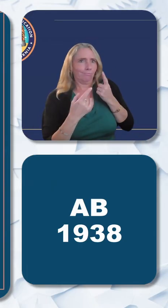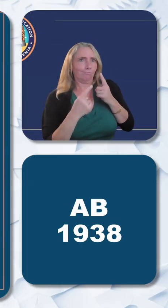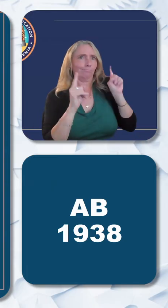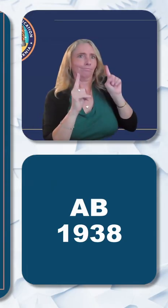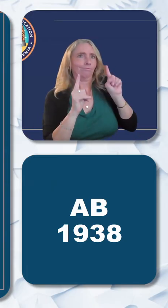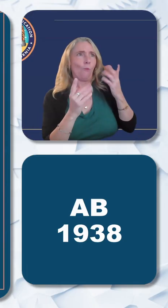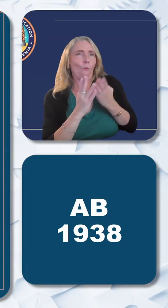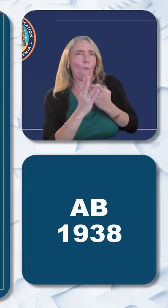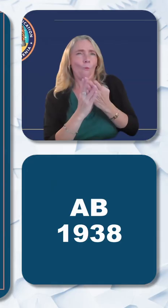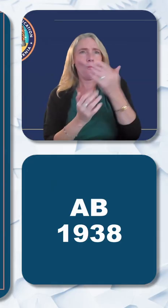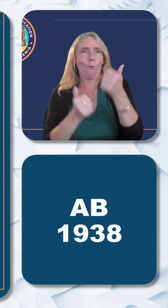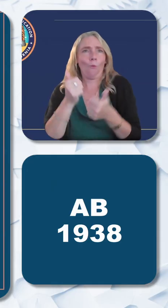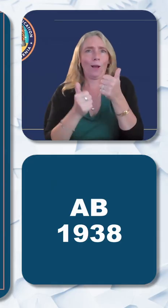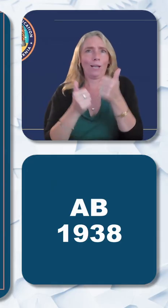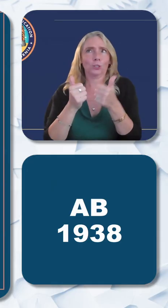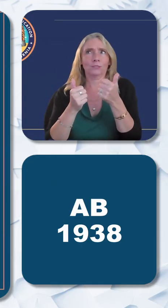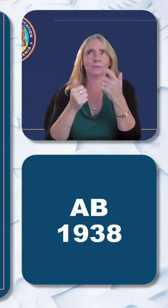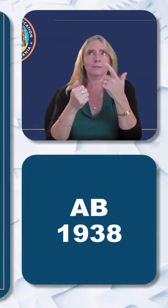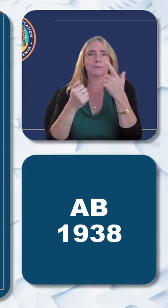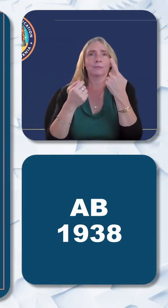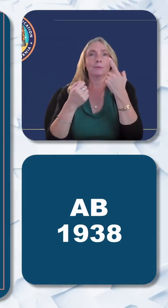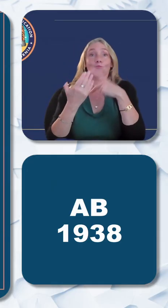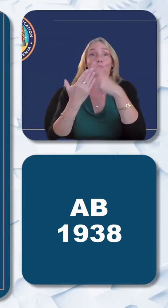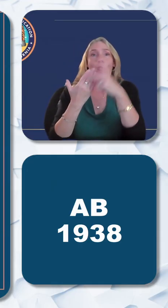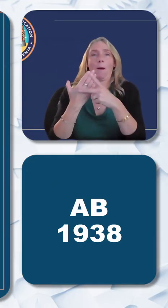but it really depends on that student, and how they can succeed,